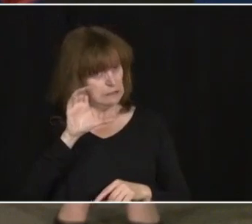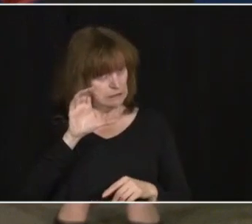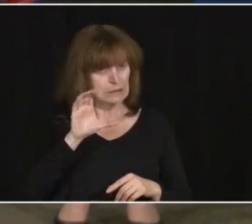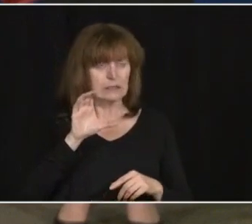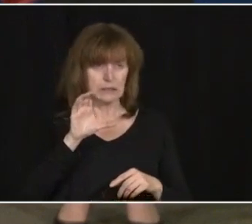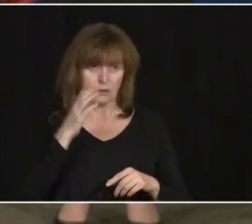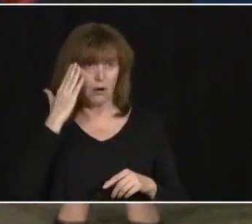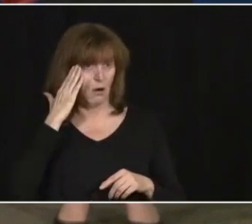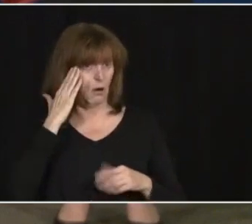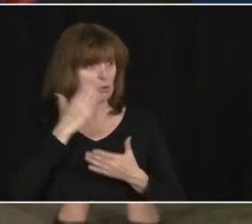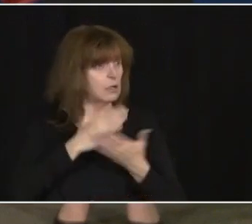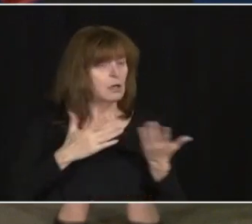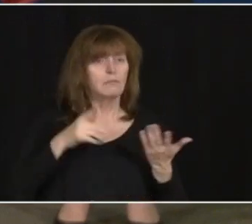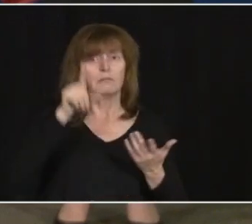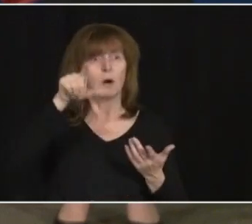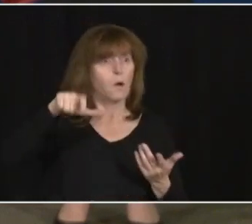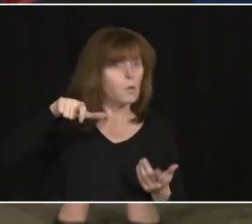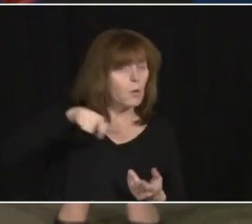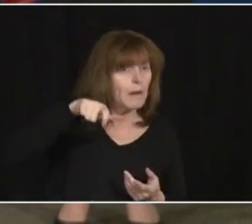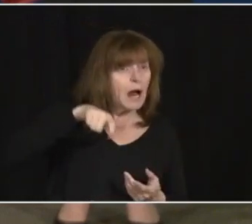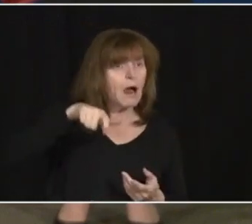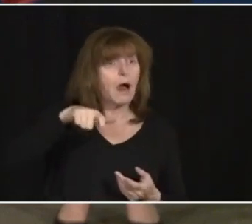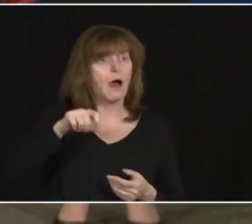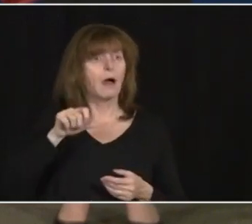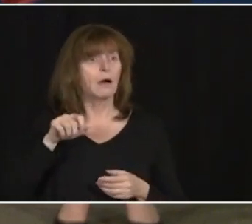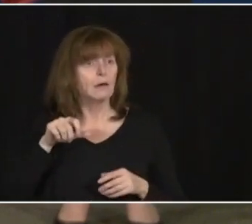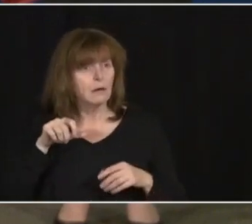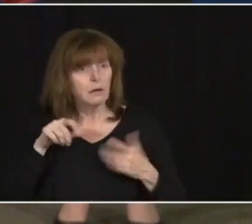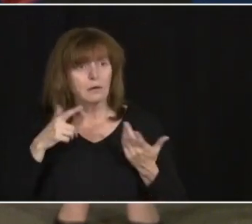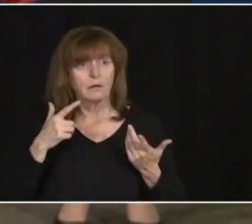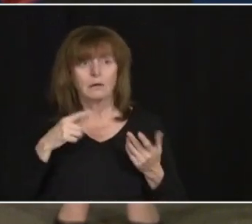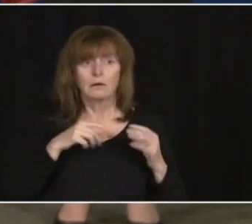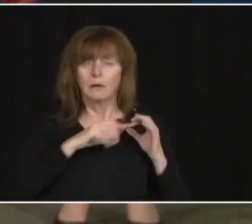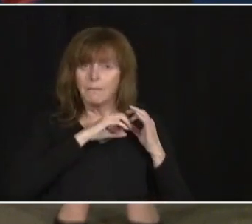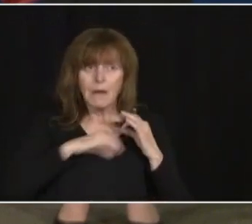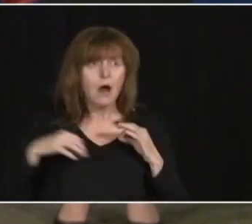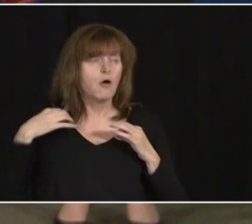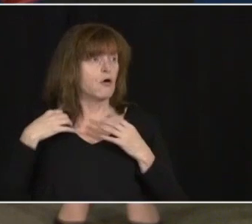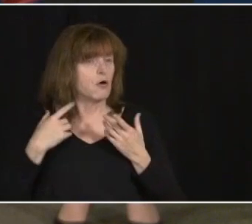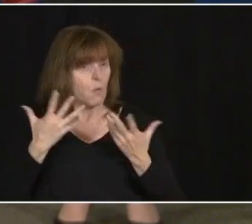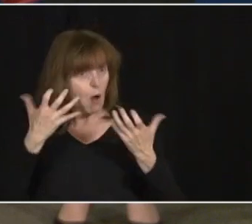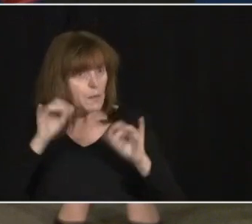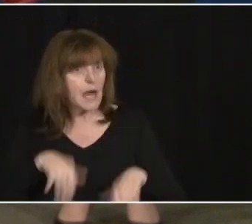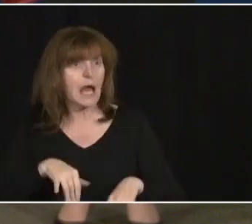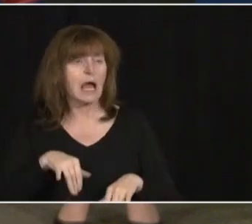looking at long-term care home support. We have heard this from Arkansas and asking for workers they